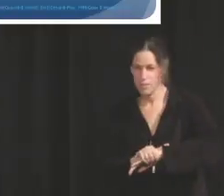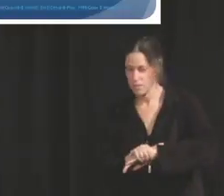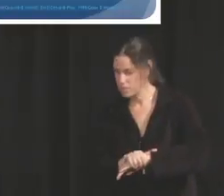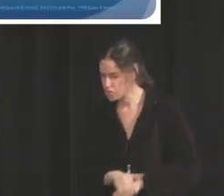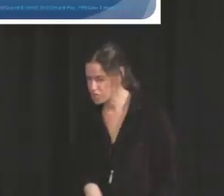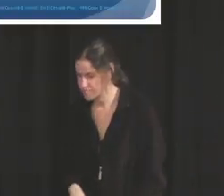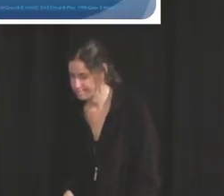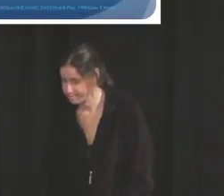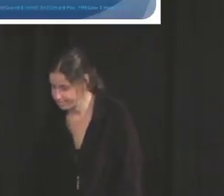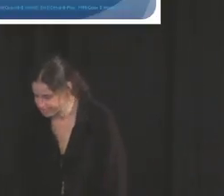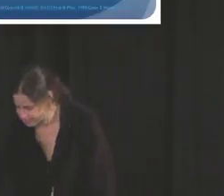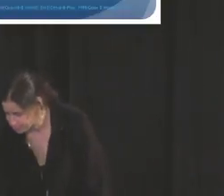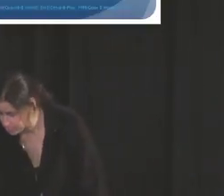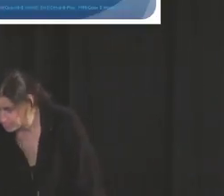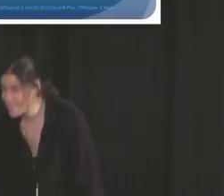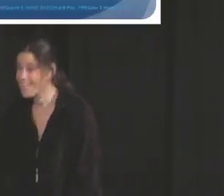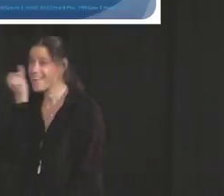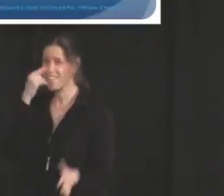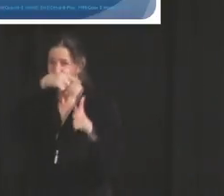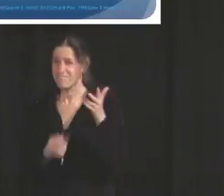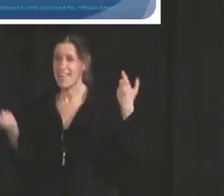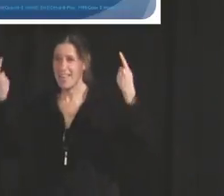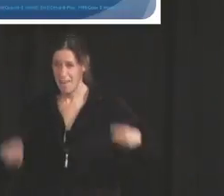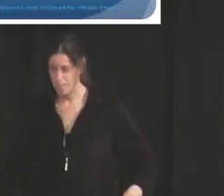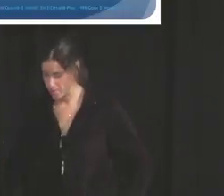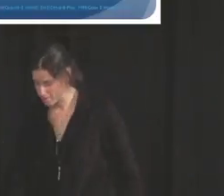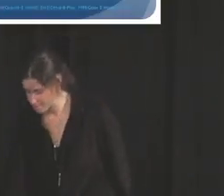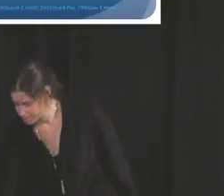as well as what the language is and connecting it with English,